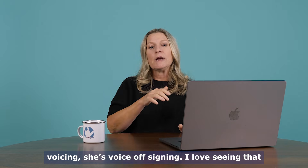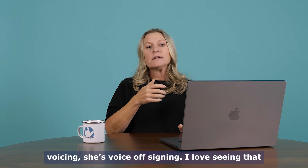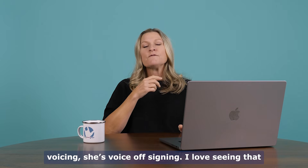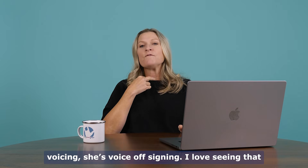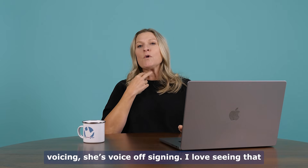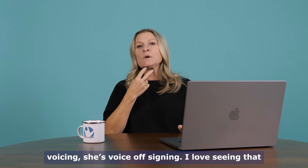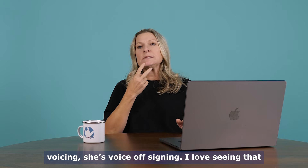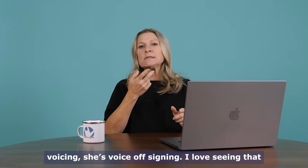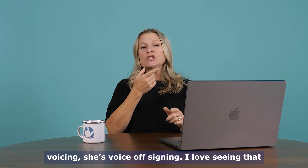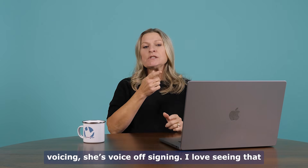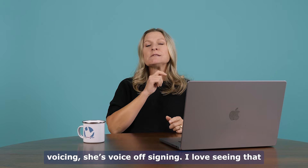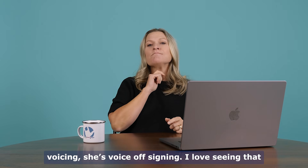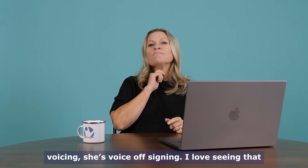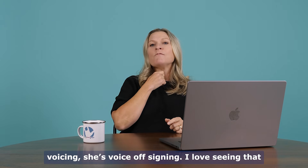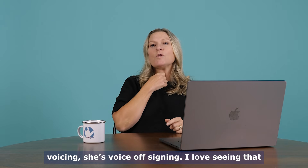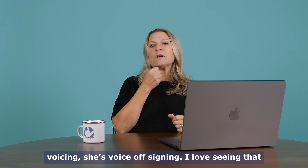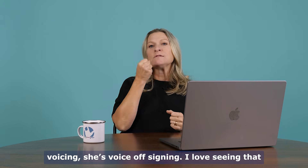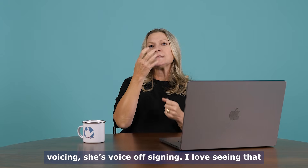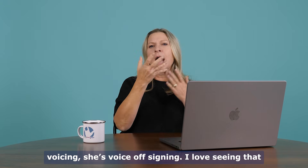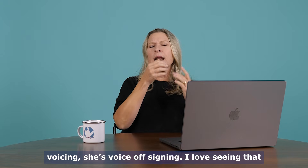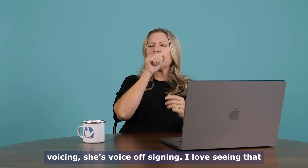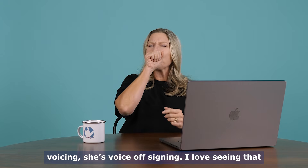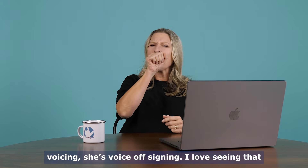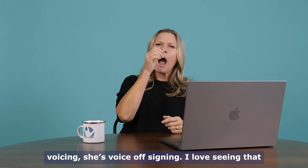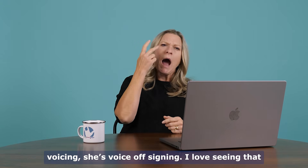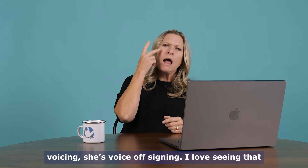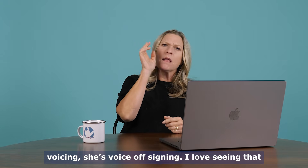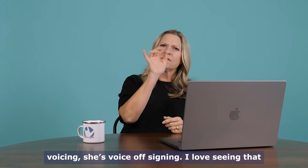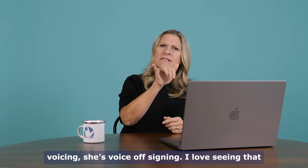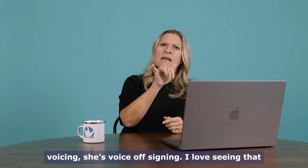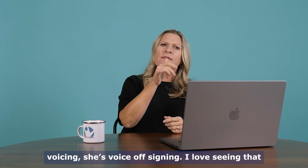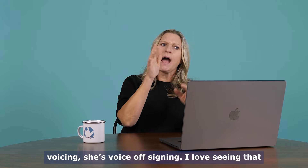voicing, she’s voice off signing. I love seeing that